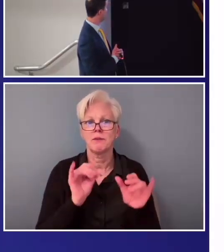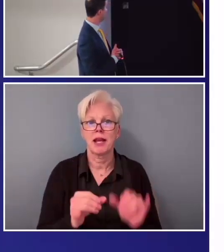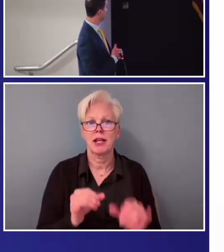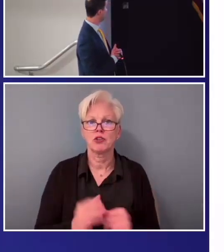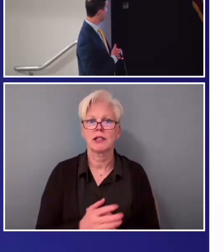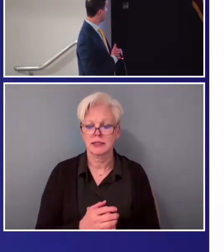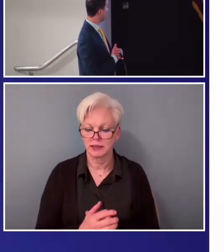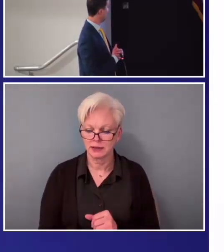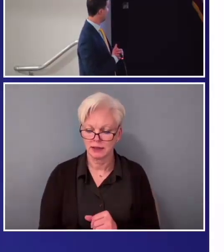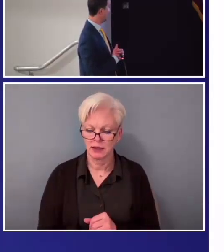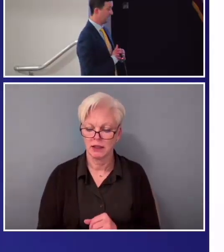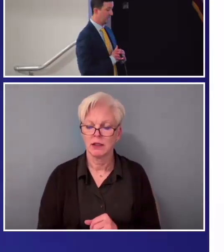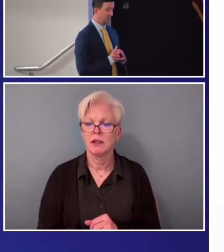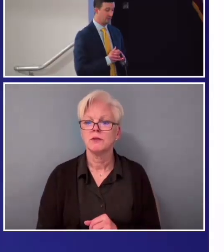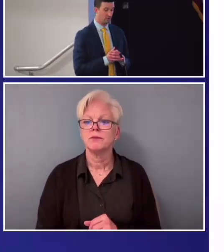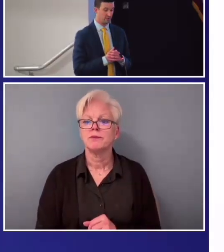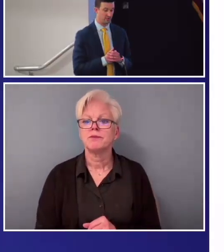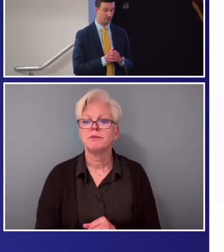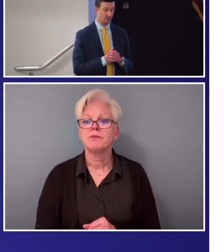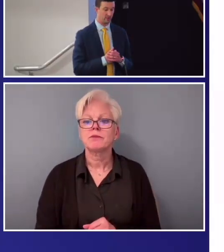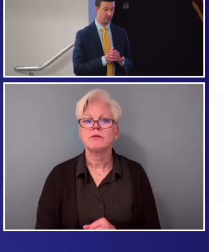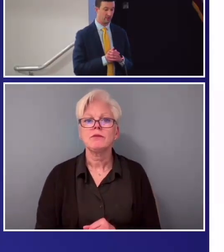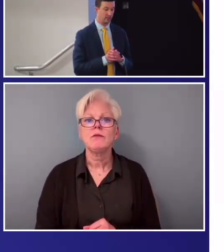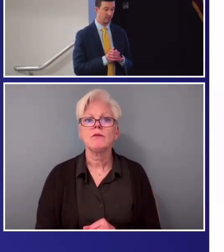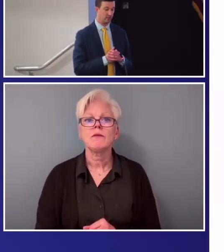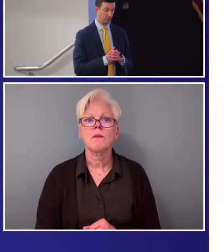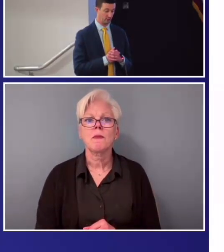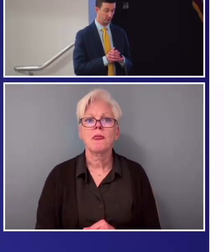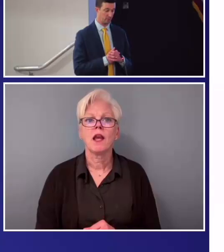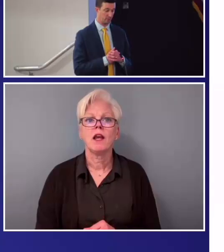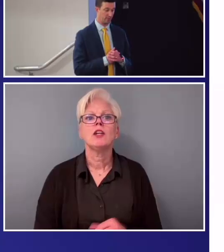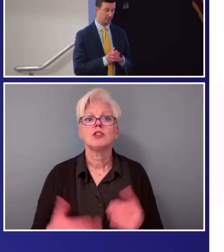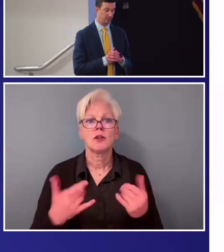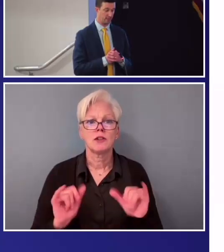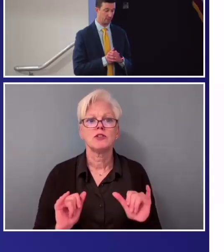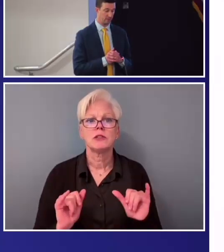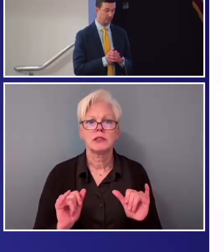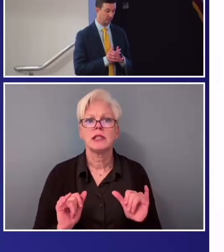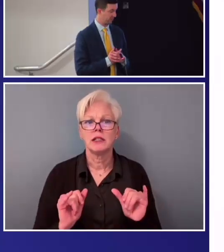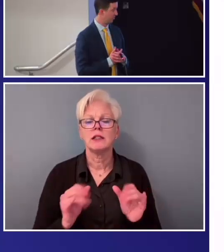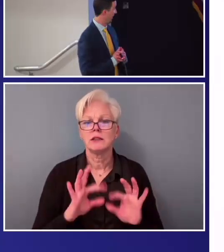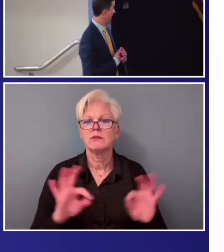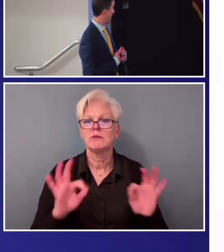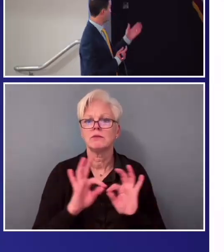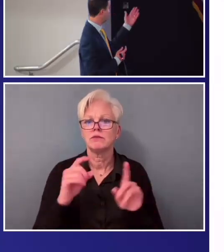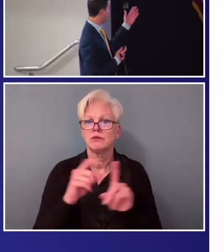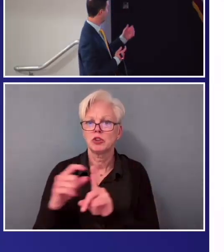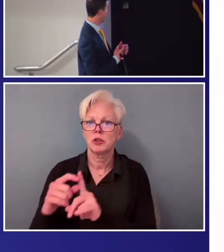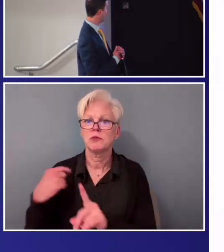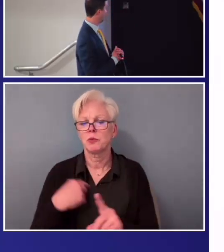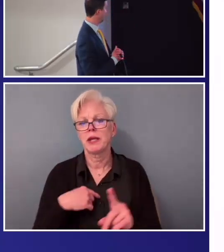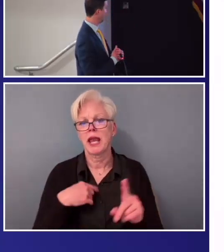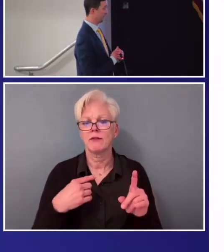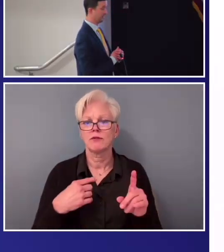please. That said, there are still key terms that need to be fleshed out. And I've highlighted three of them here.